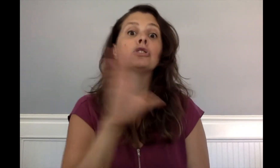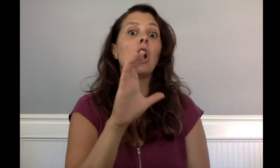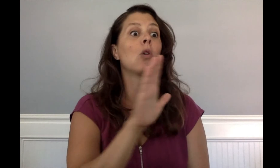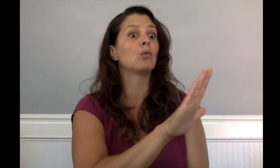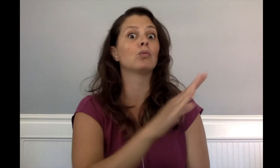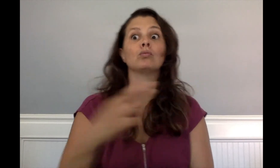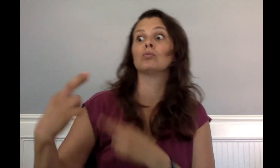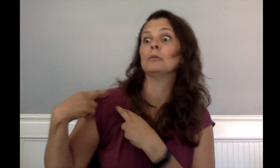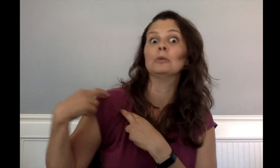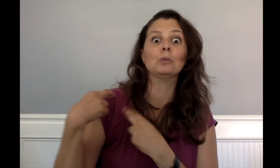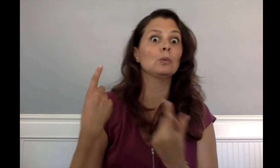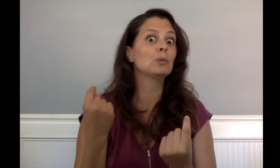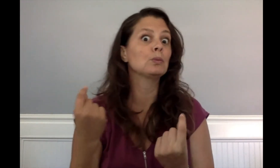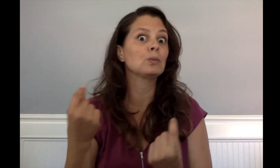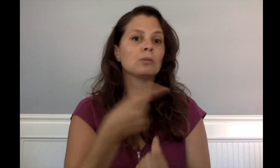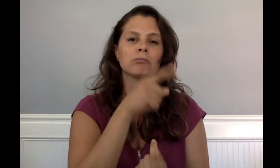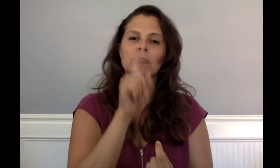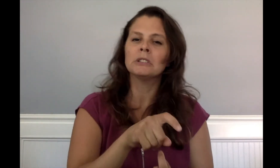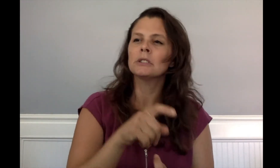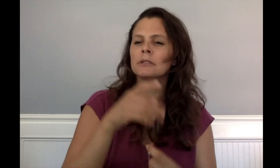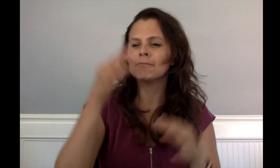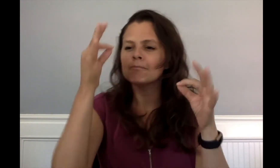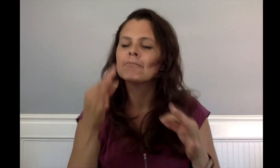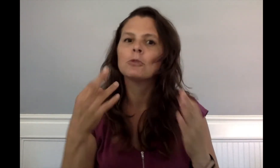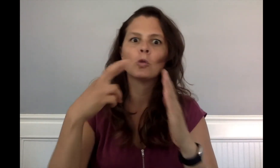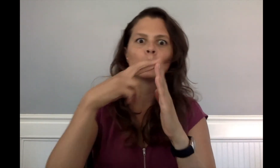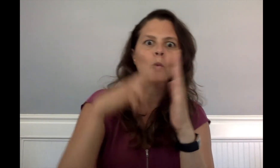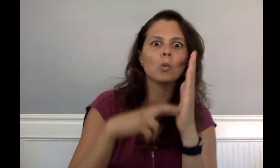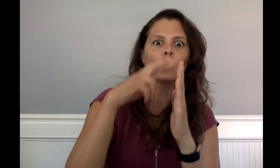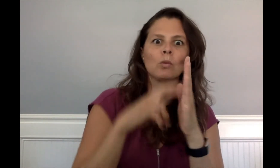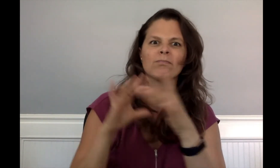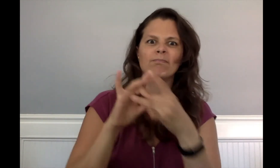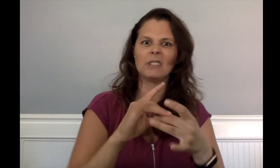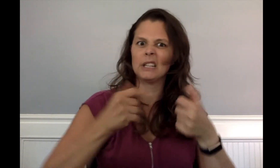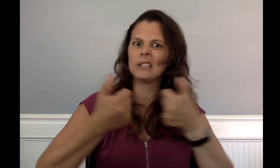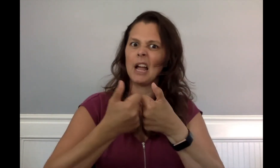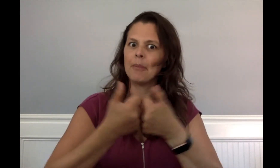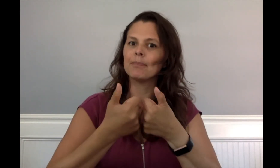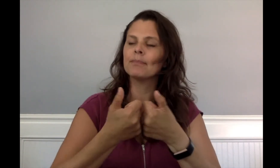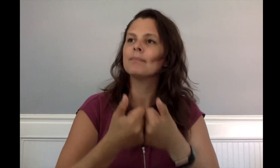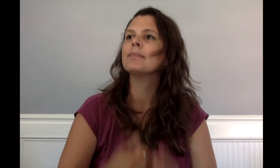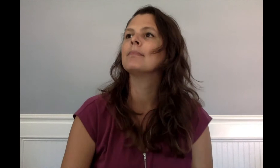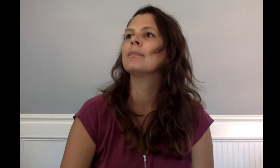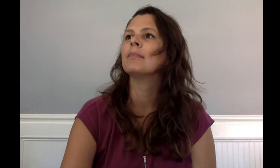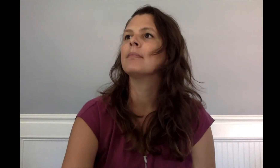"You'll be the rule keeper," Yvette decided,